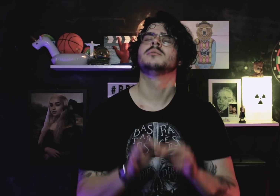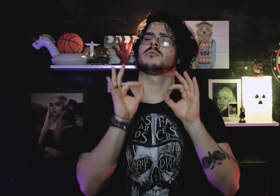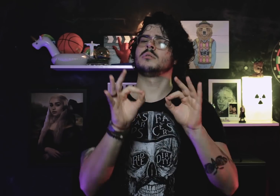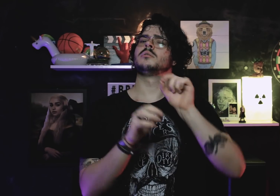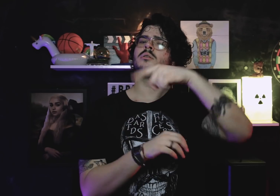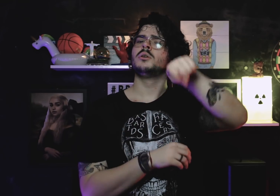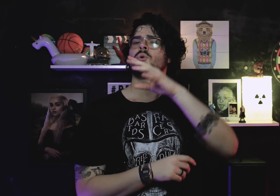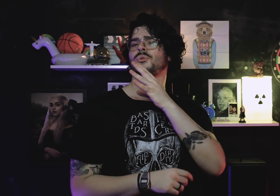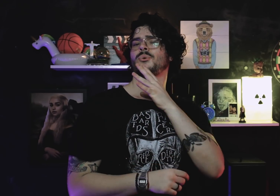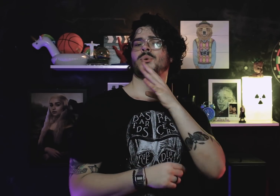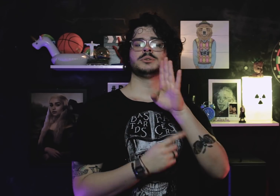Hey, you probably know about ...